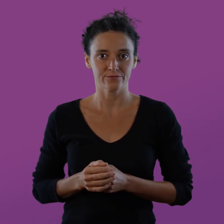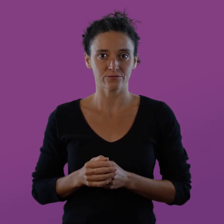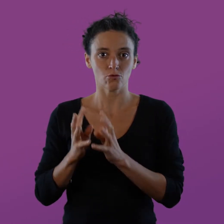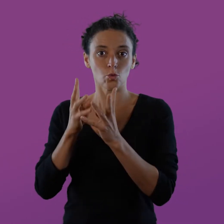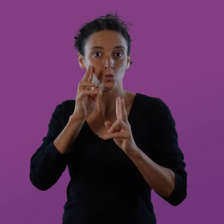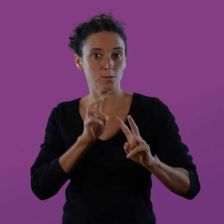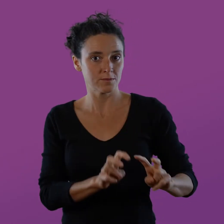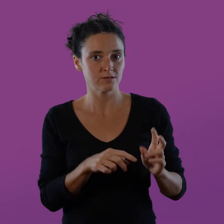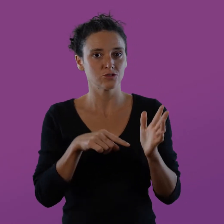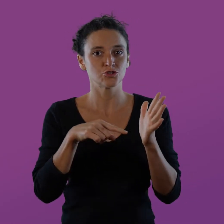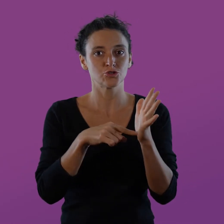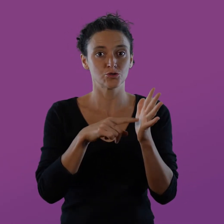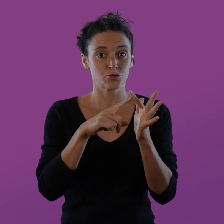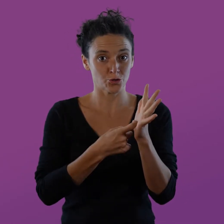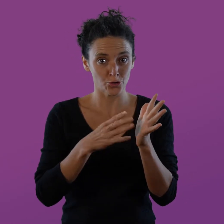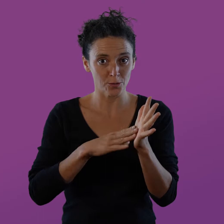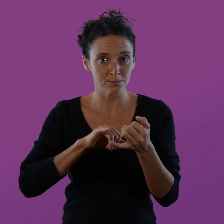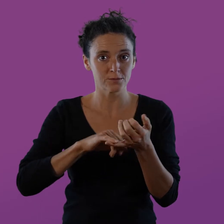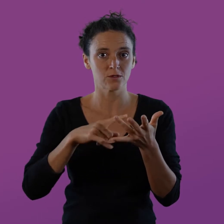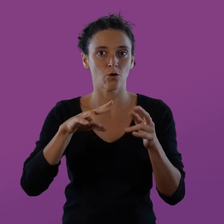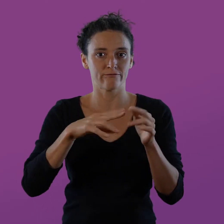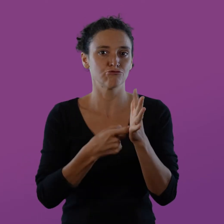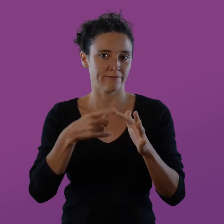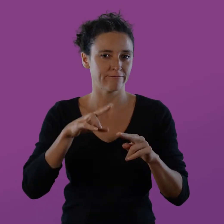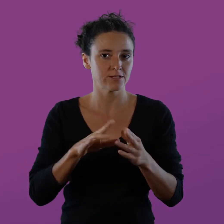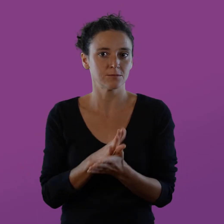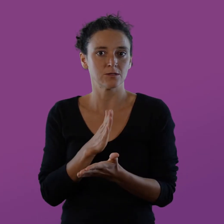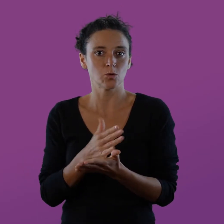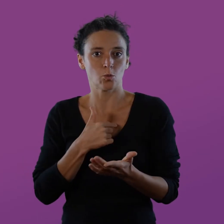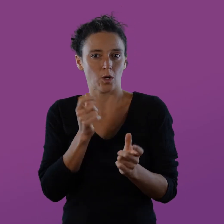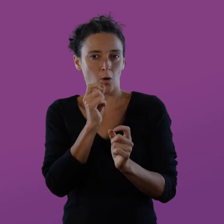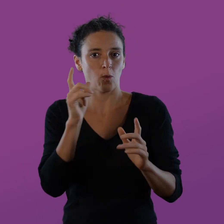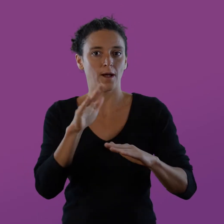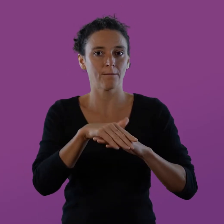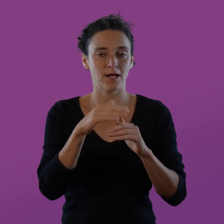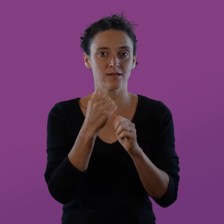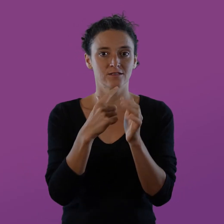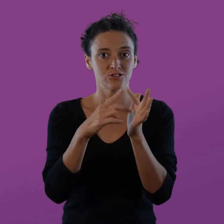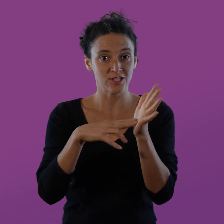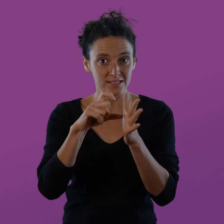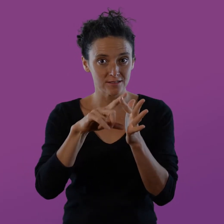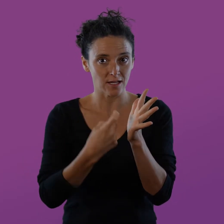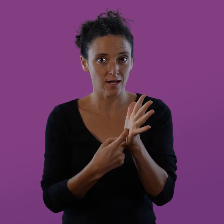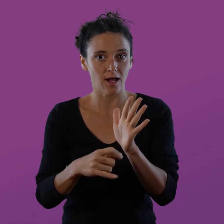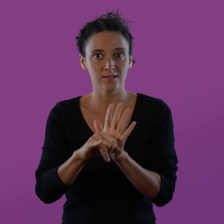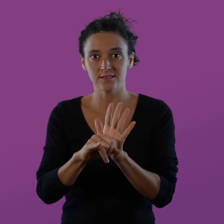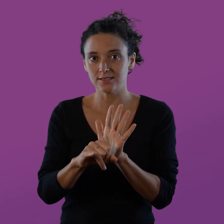The Royal Commission’s terms of reference direct us to consider how people’s experiences -